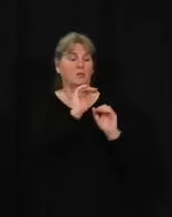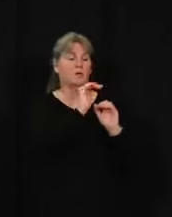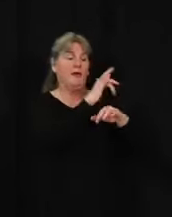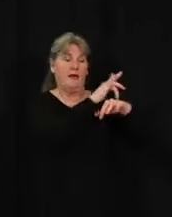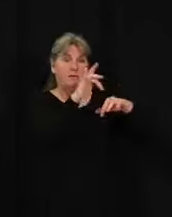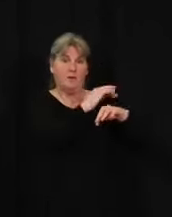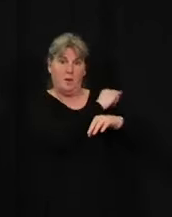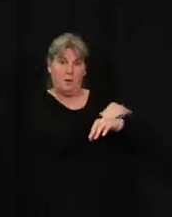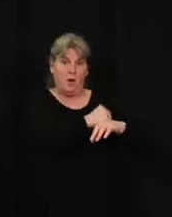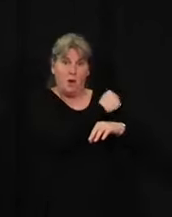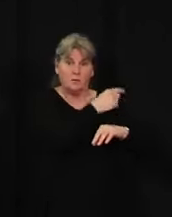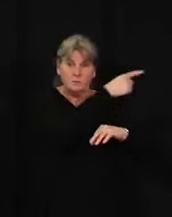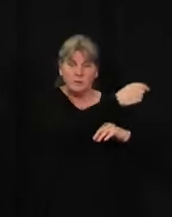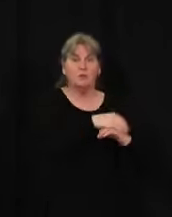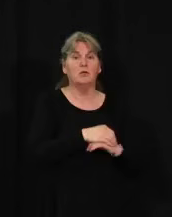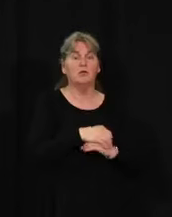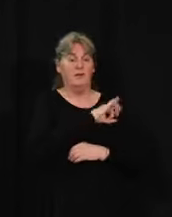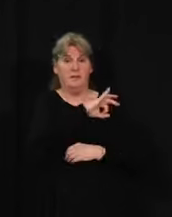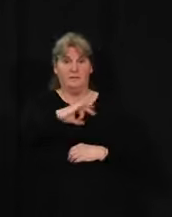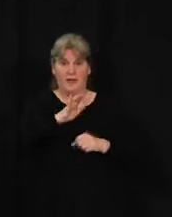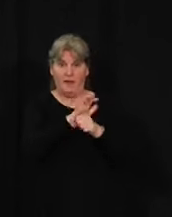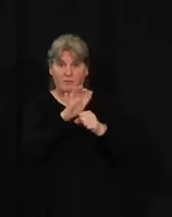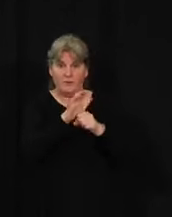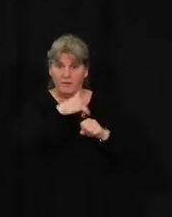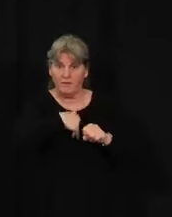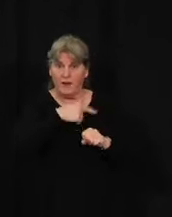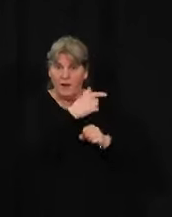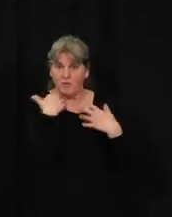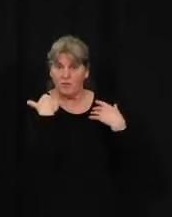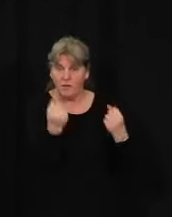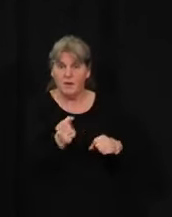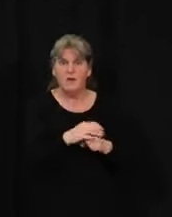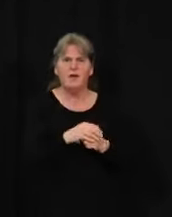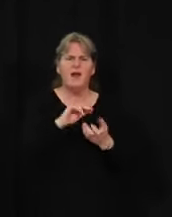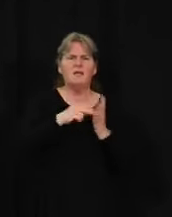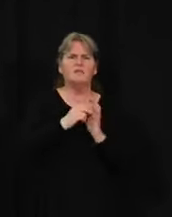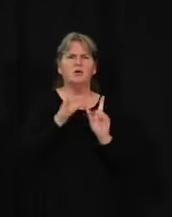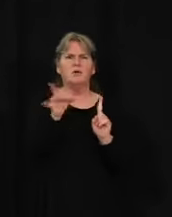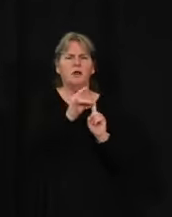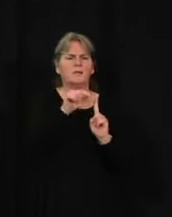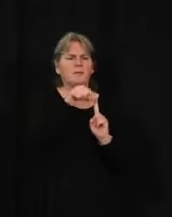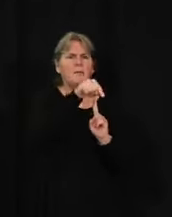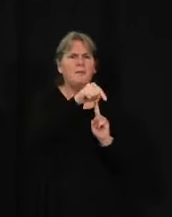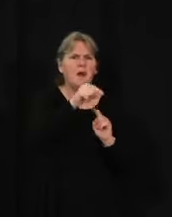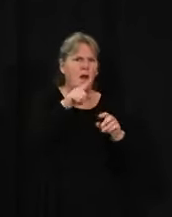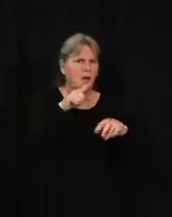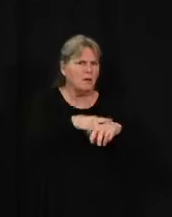capacity, staffing needs and the amount of time it needs for contact racing in case investigation, as well as